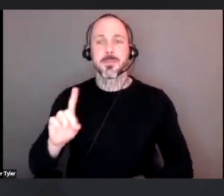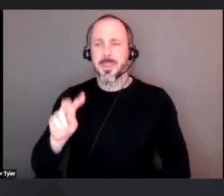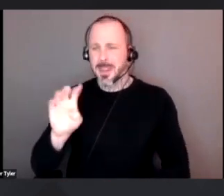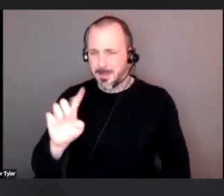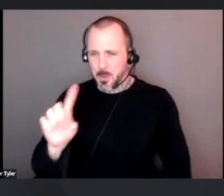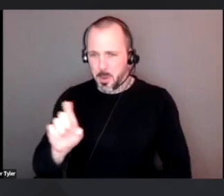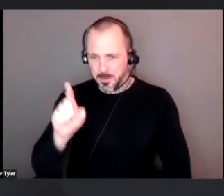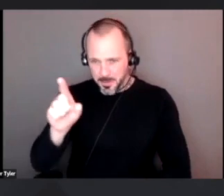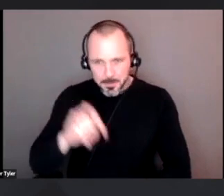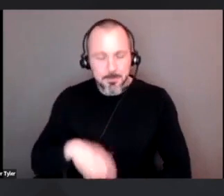Is that something you track?